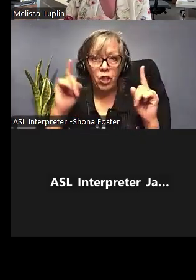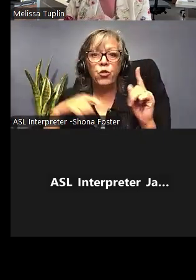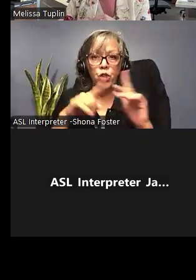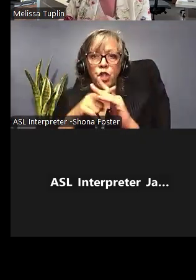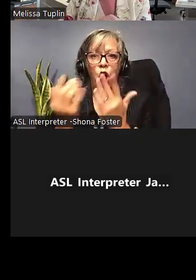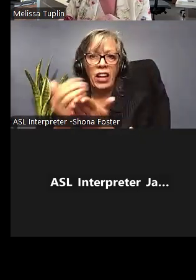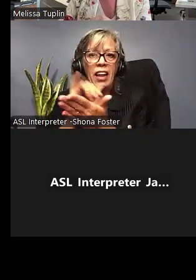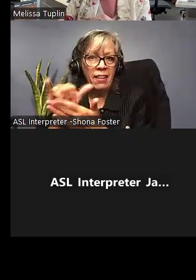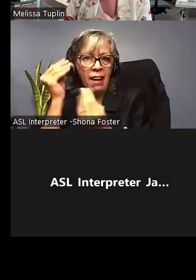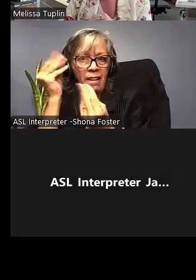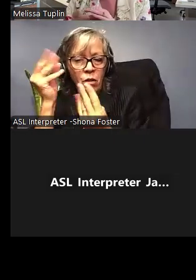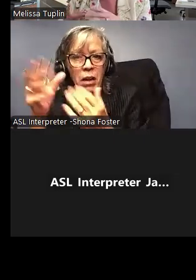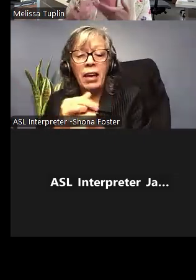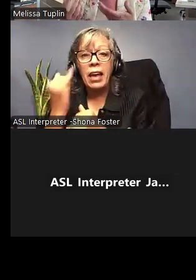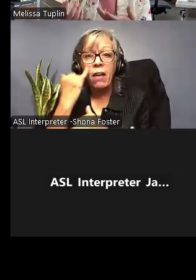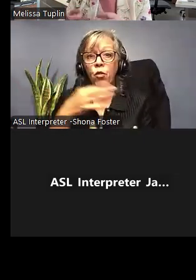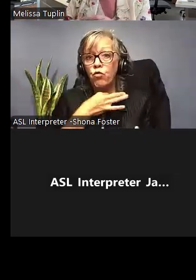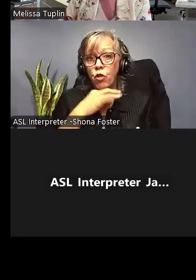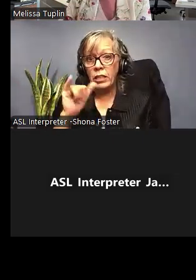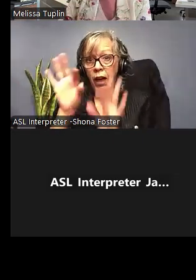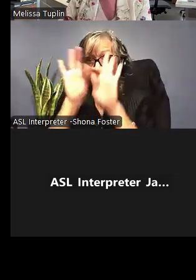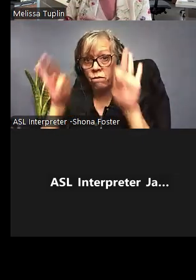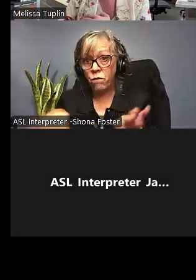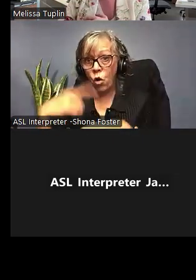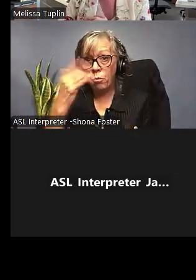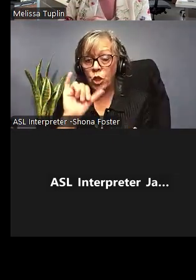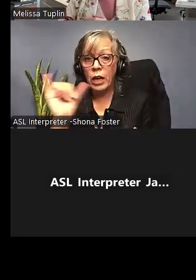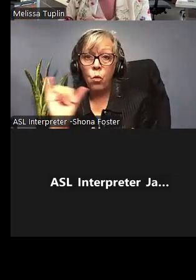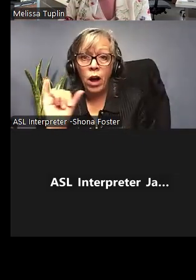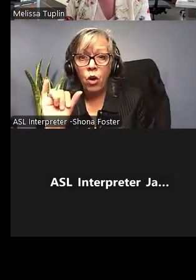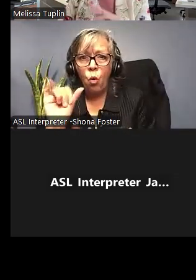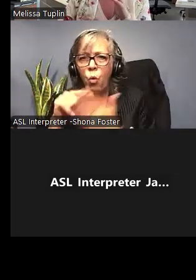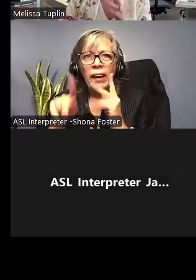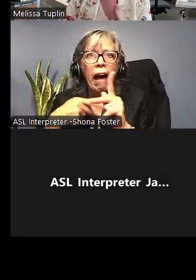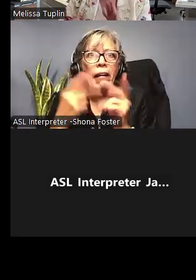seeing what that form looks like to get a sense of what you might need to start gathering, please let